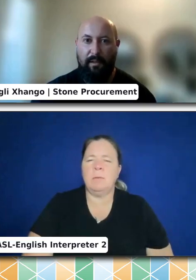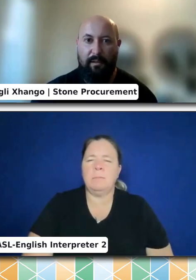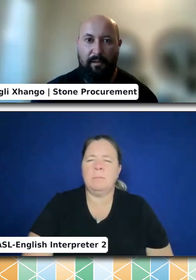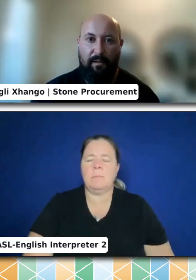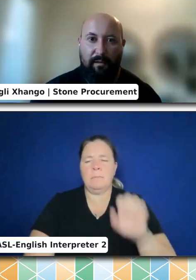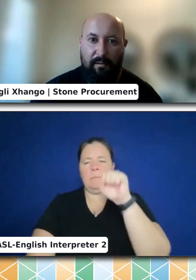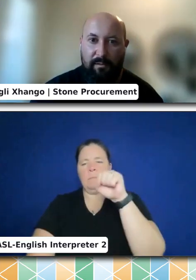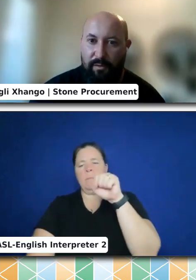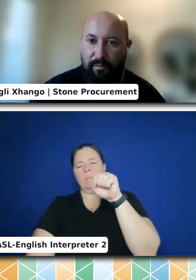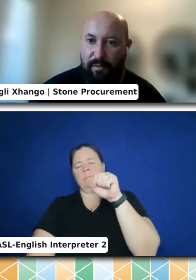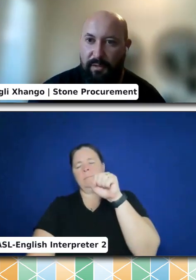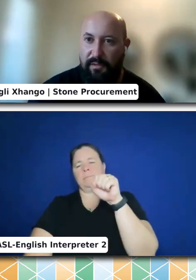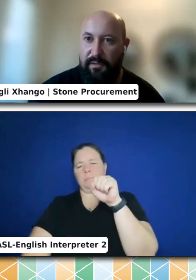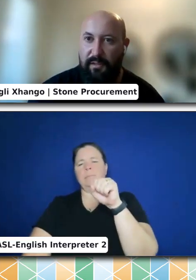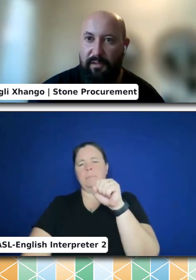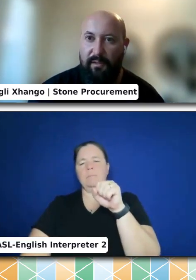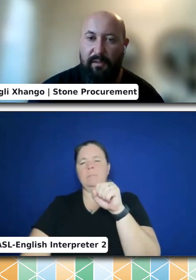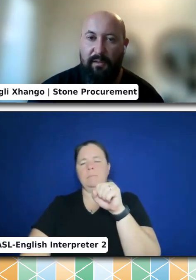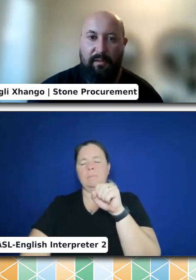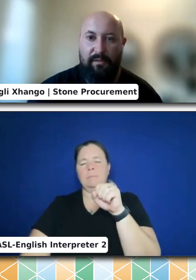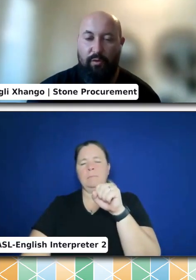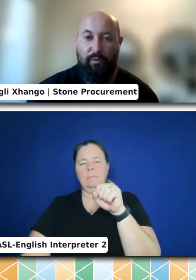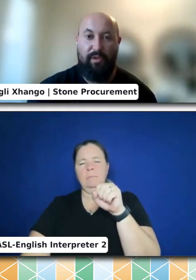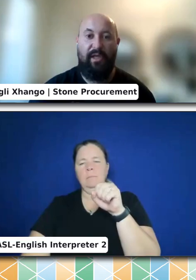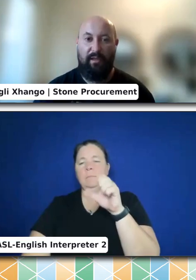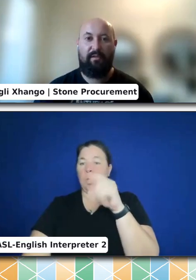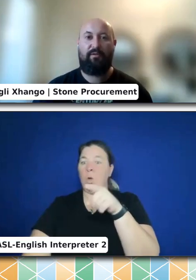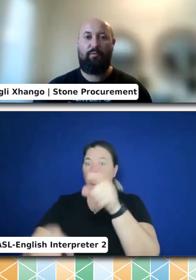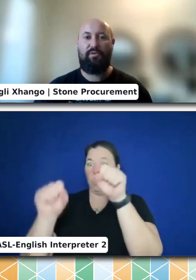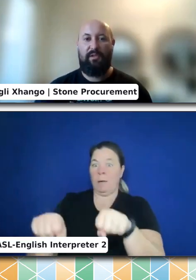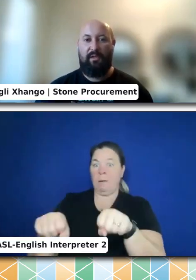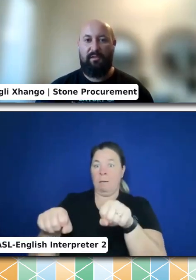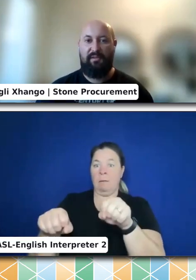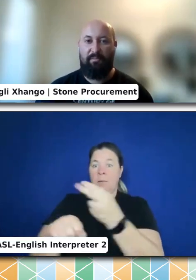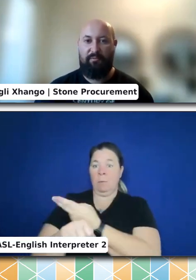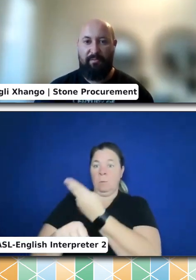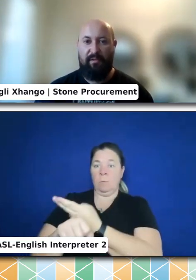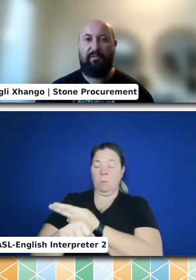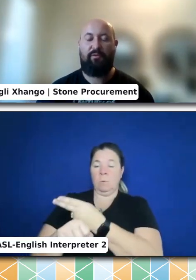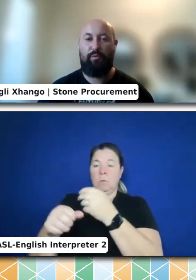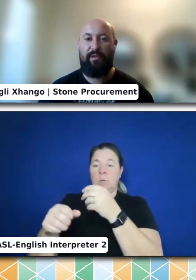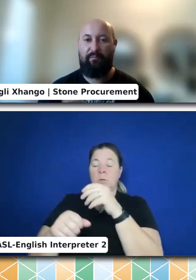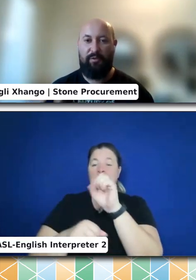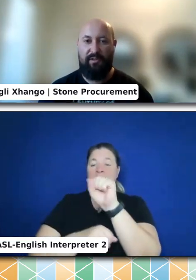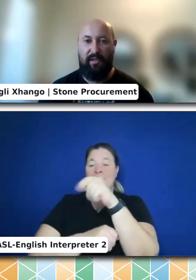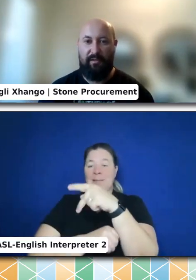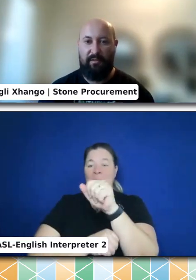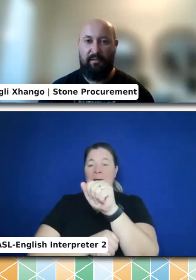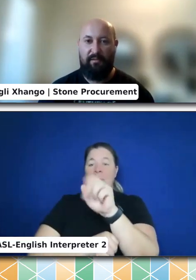Yep, for one second. So, you can use, uh, Sappariba to invoice the client.